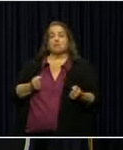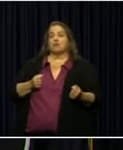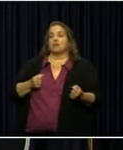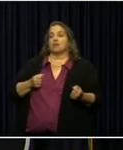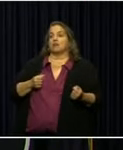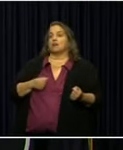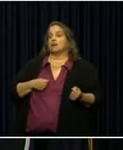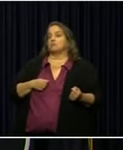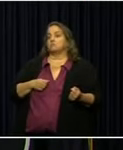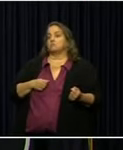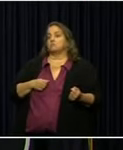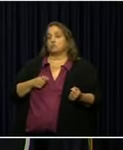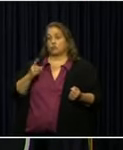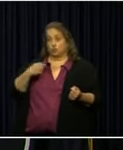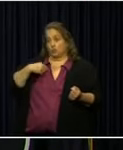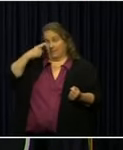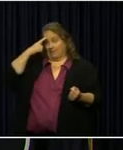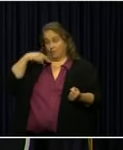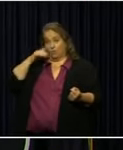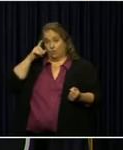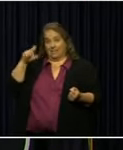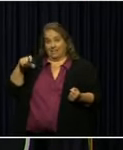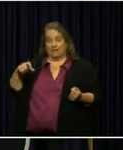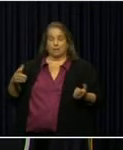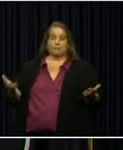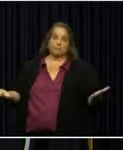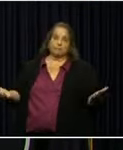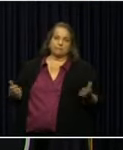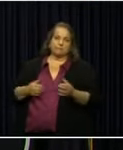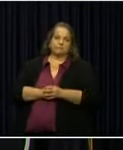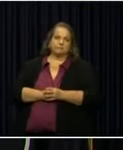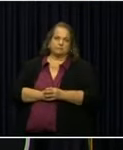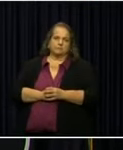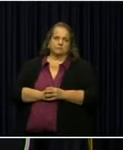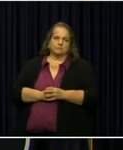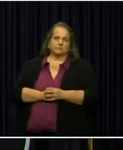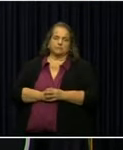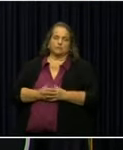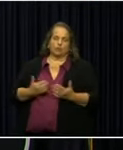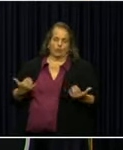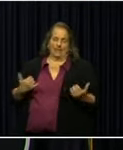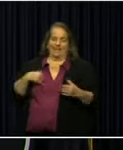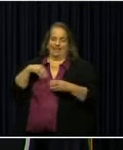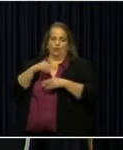HARM MEANS WE'RE GOING TO NEED FACILITIES LIKE THAT AVAILABLE SHOULD THIS TAKE OFF IN A WAY WE